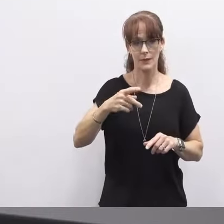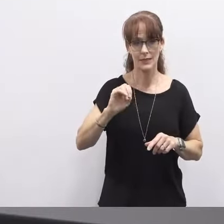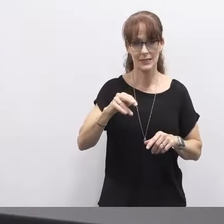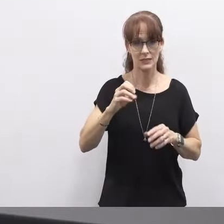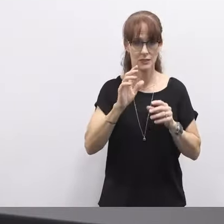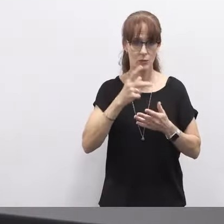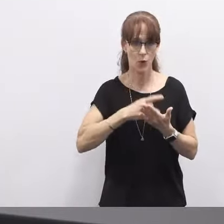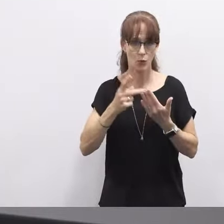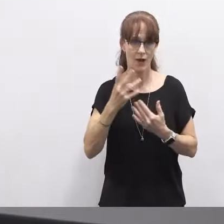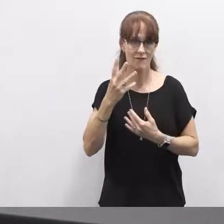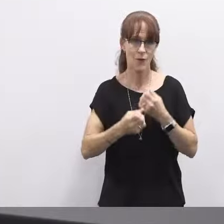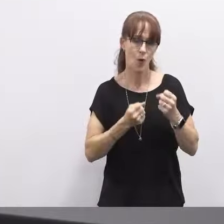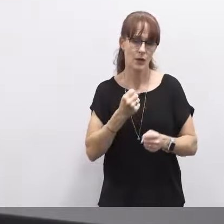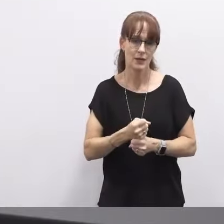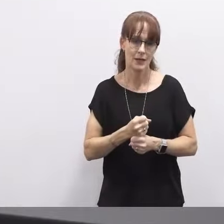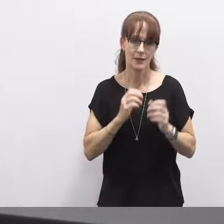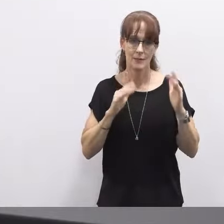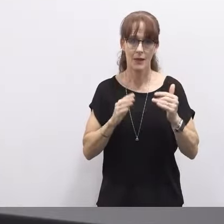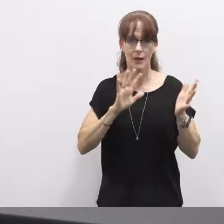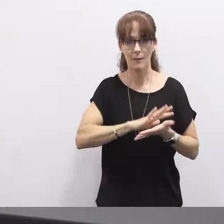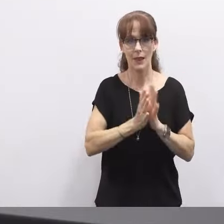So I think it's expected. I plan on becoming a lawyer.